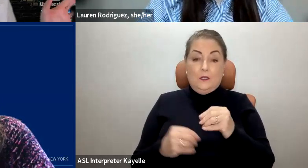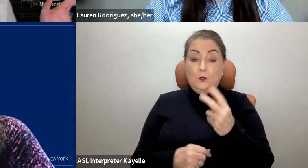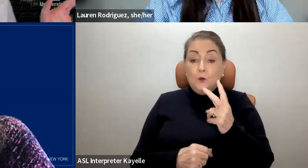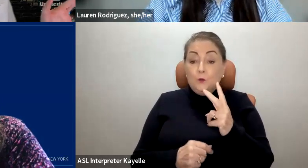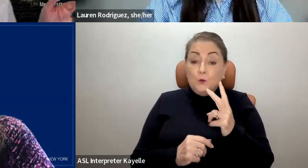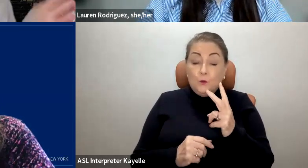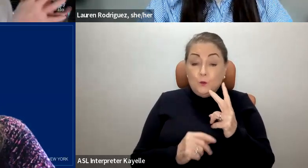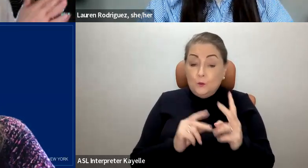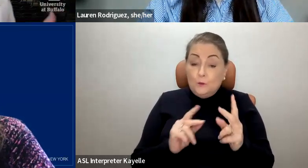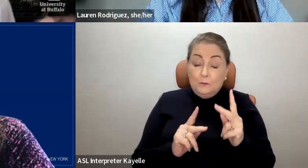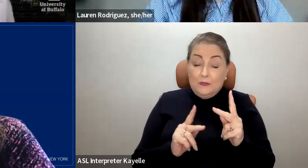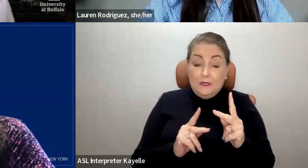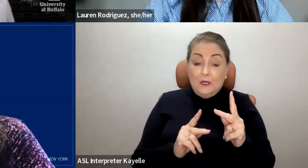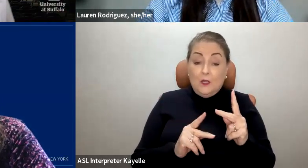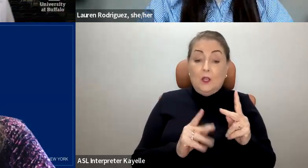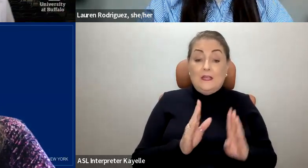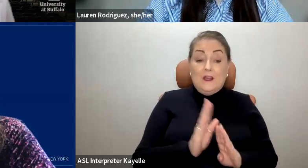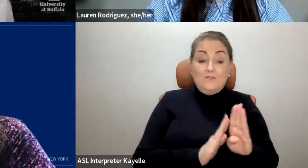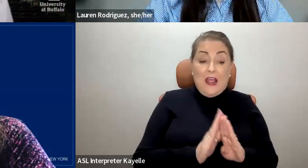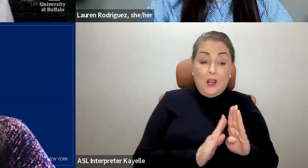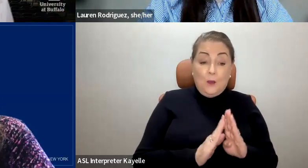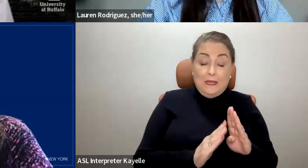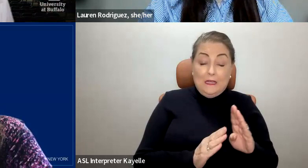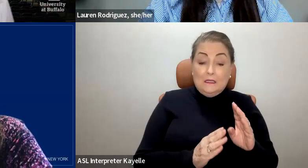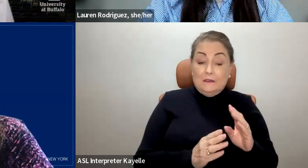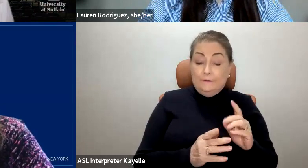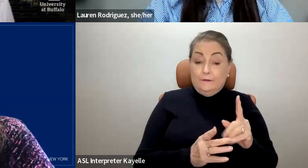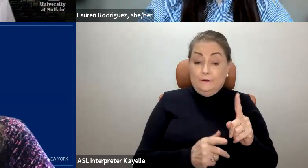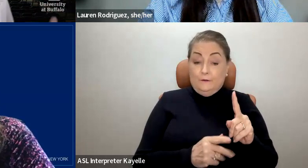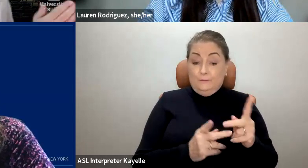shop, and they have never heard of accessibility before. Where